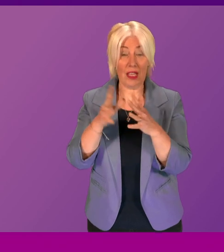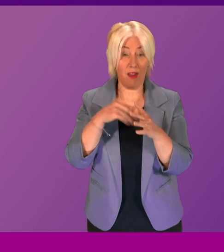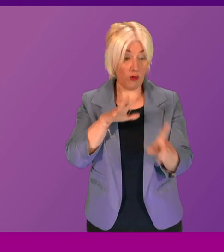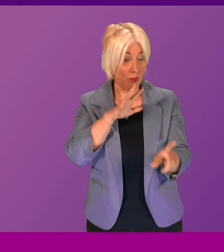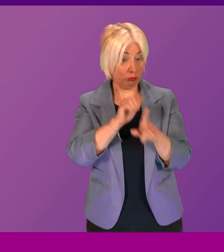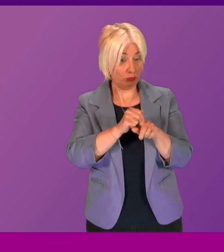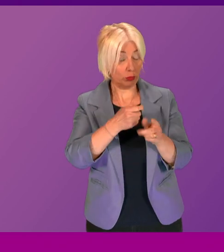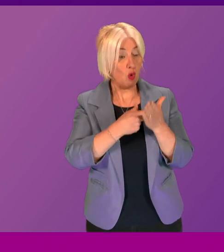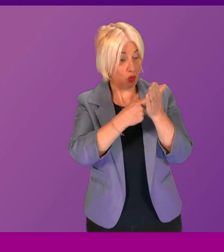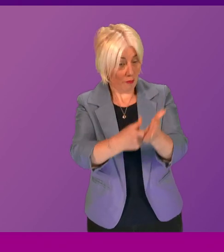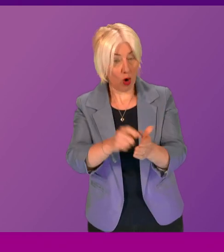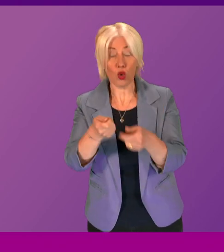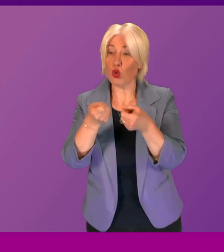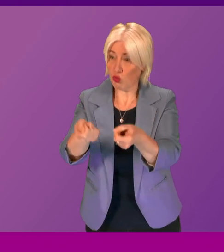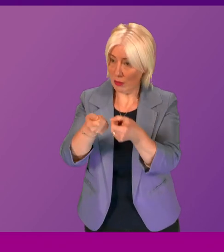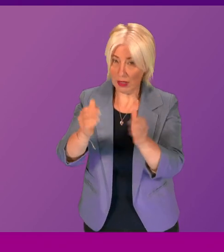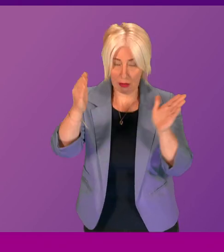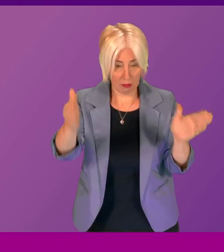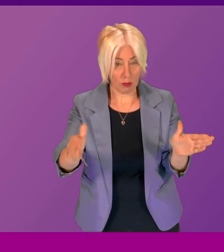How many times has the Scottish National Party Government broken that law?